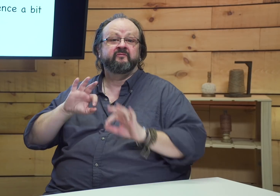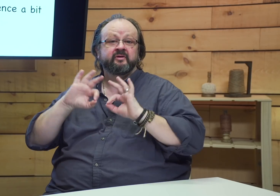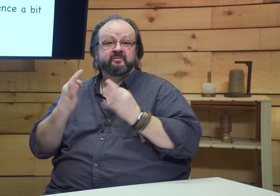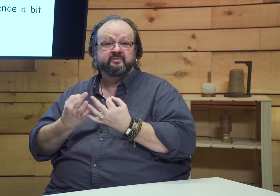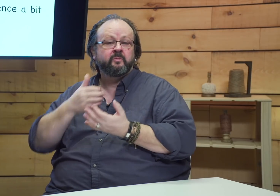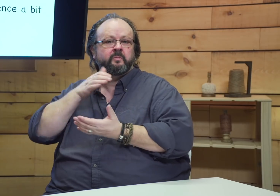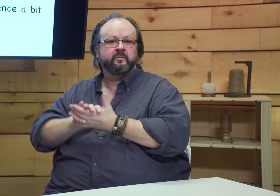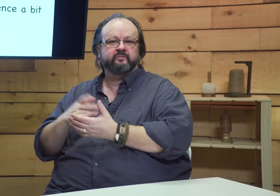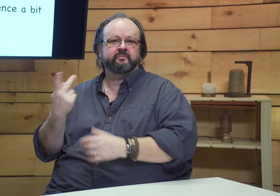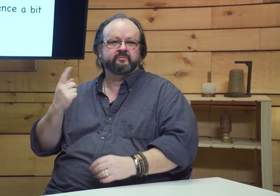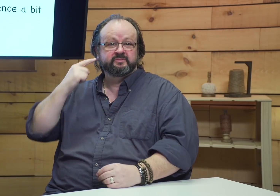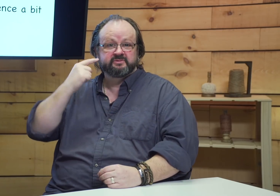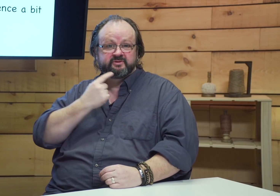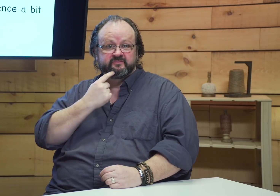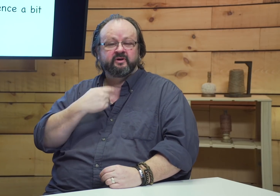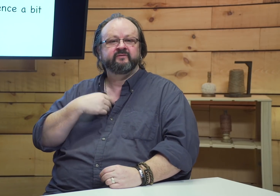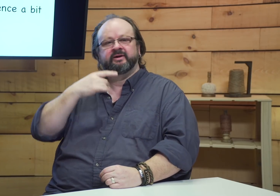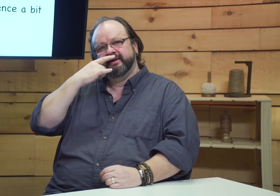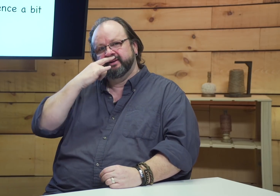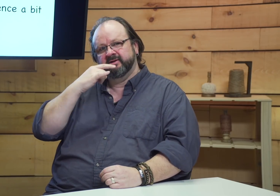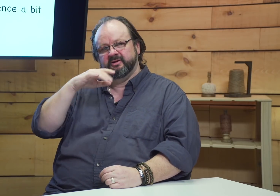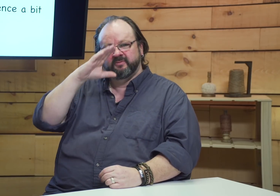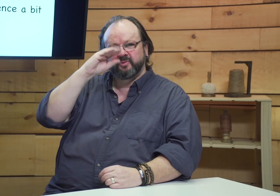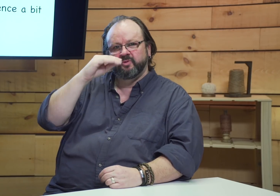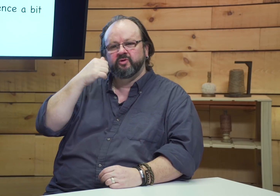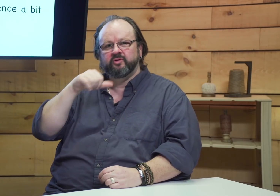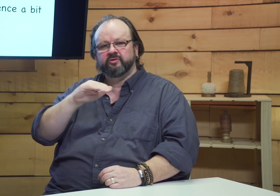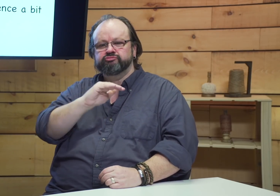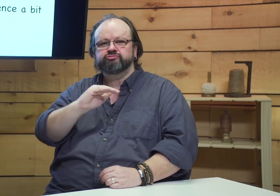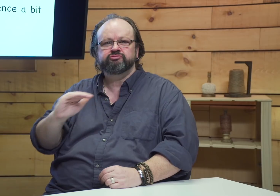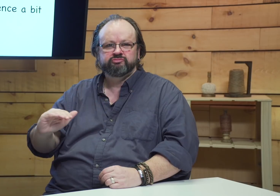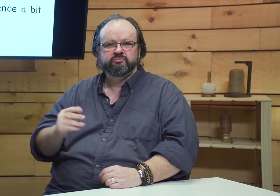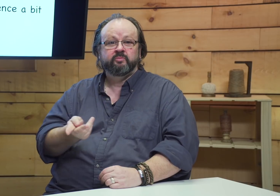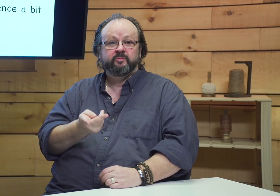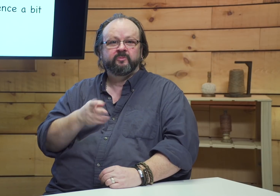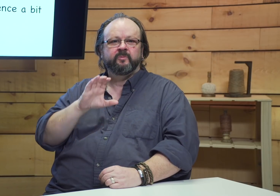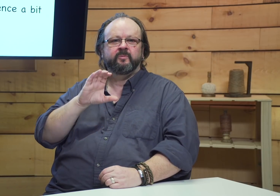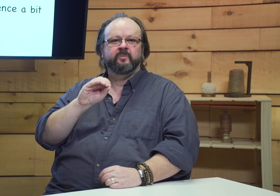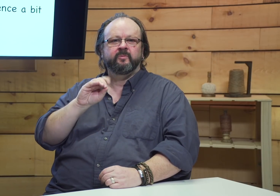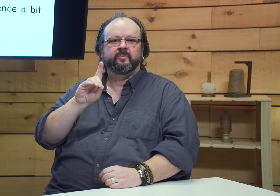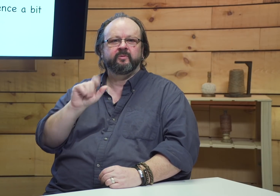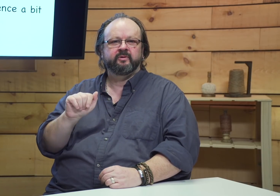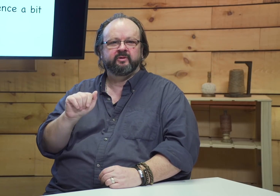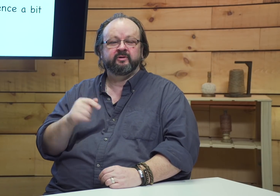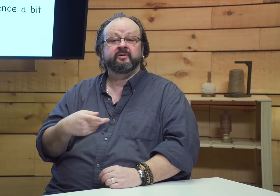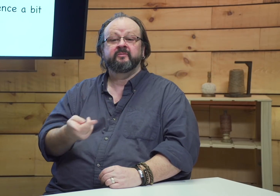My family. My wife is also Deaf. I have kids, a boy and a girl, they are CODA (Child of a Deaf Adult)